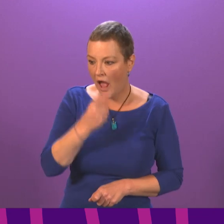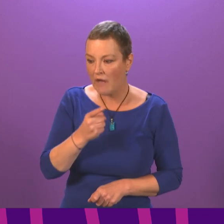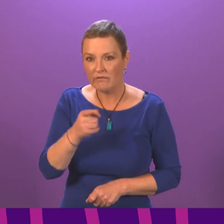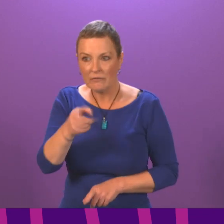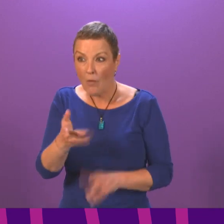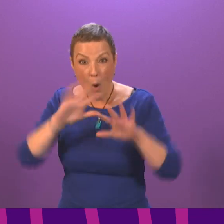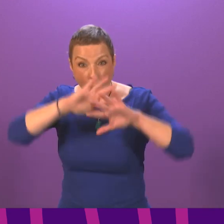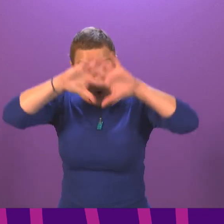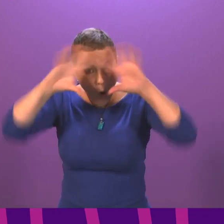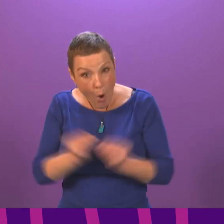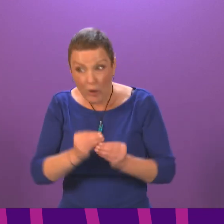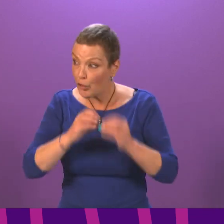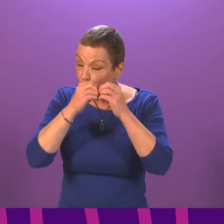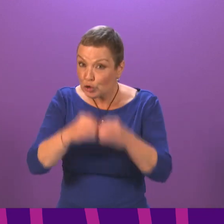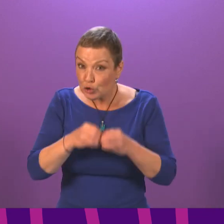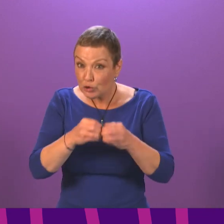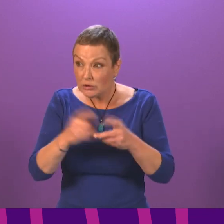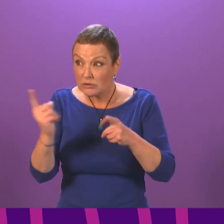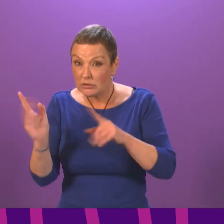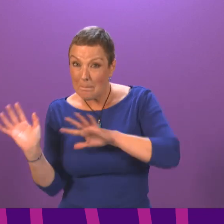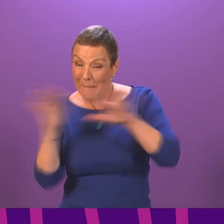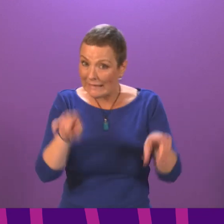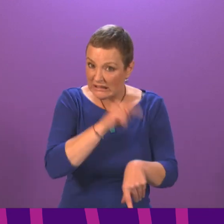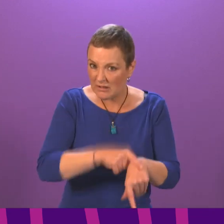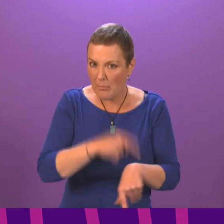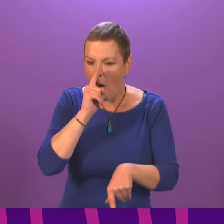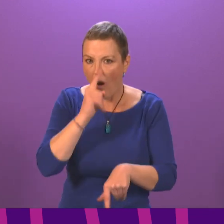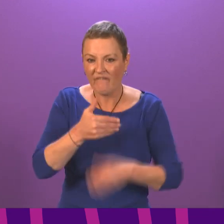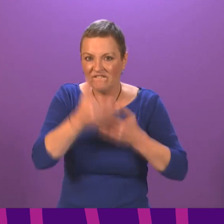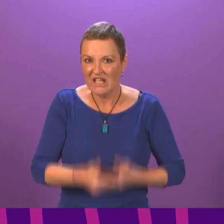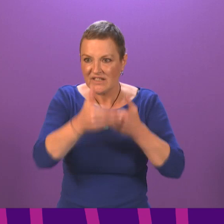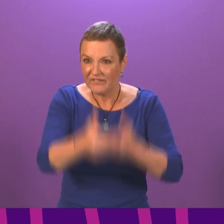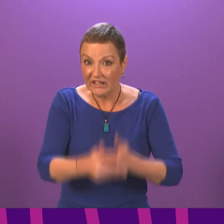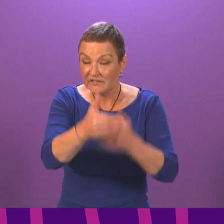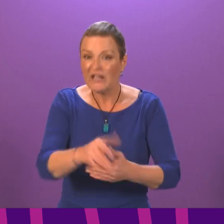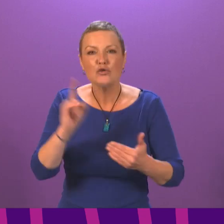whether there will be a period of blended or remote learning before students come back.